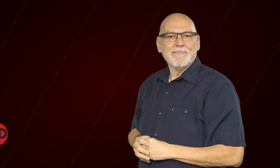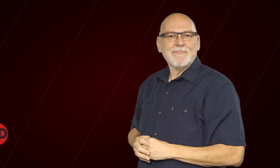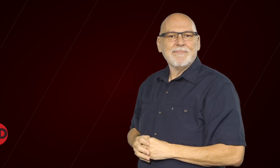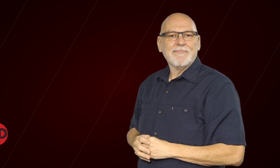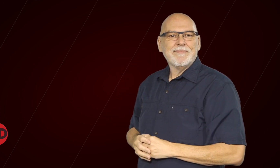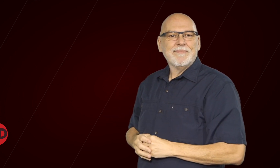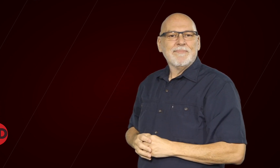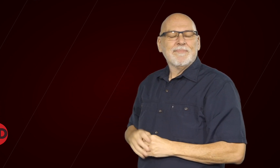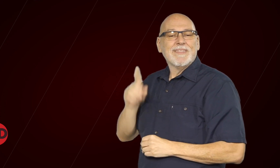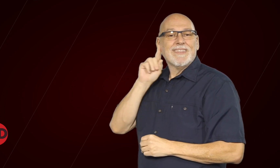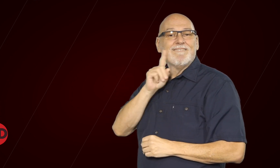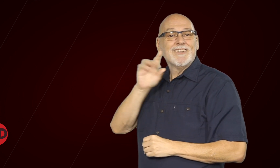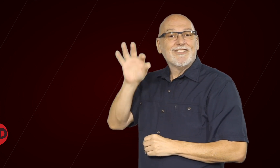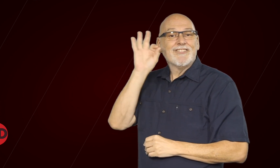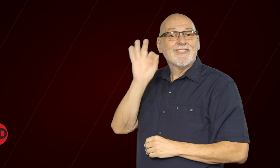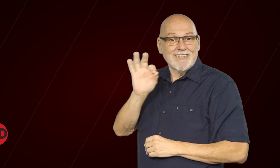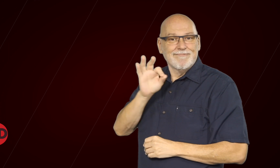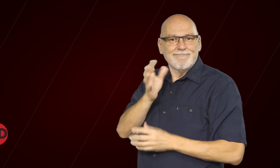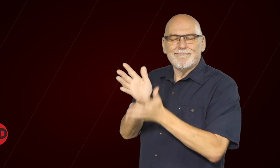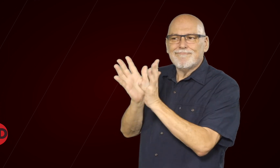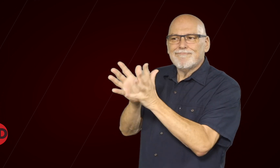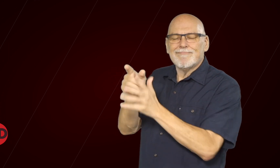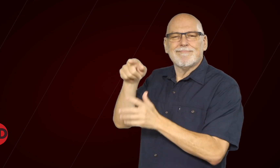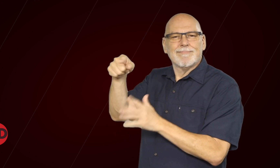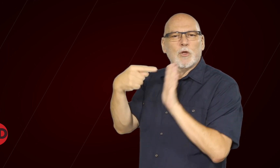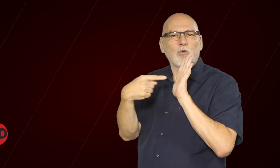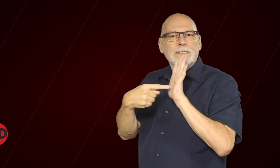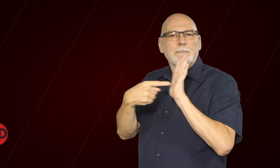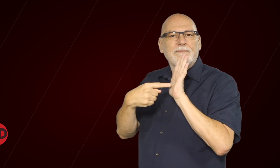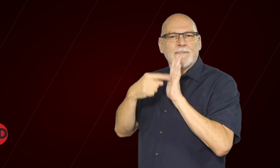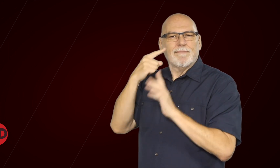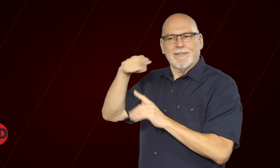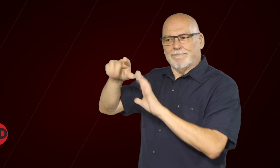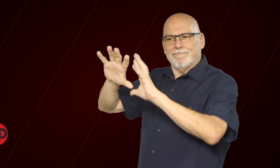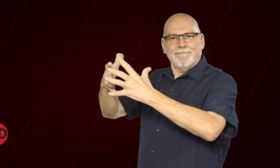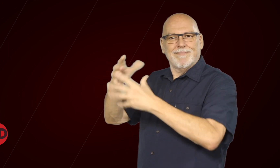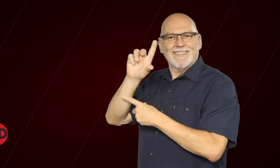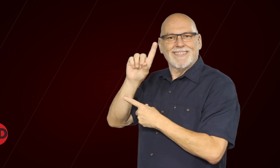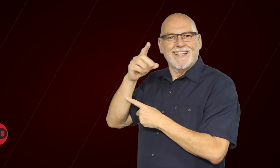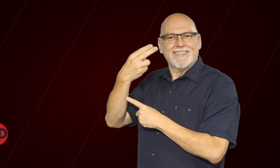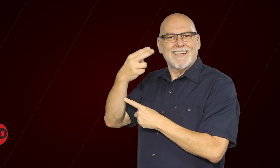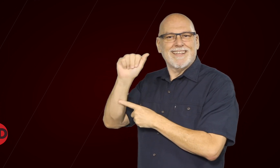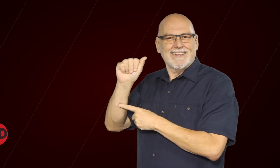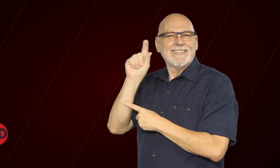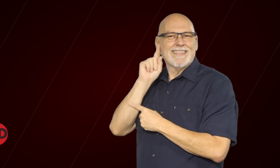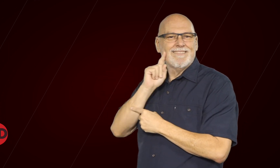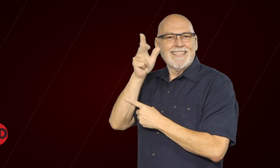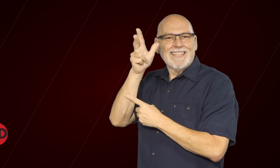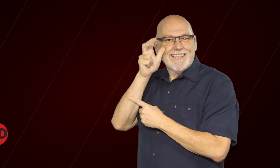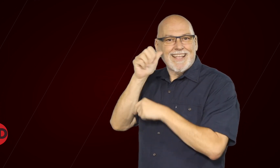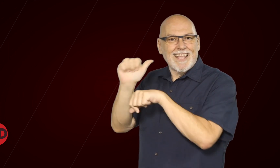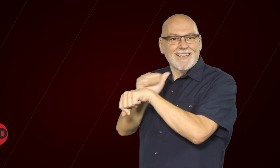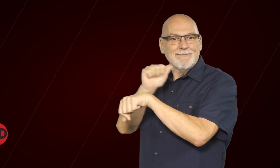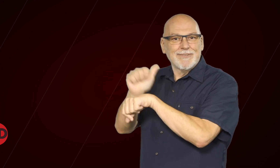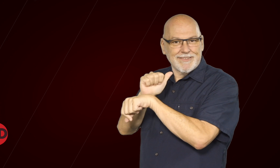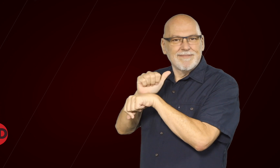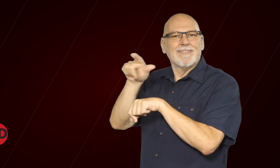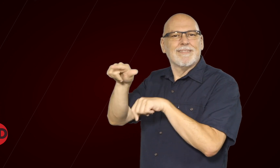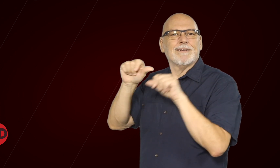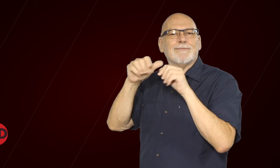of Deaf & Hear Alberta, a social agency providing services